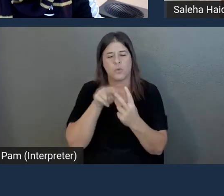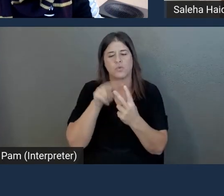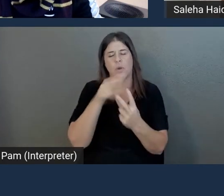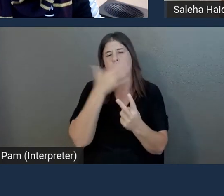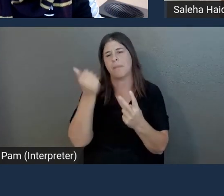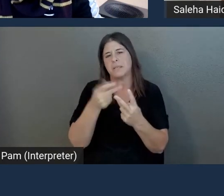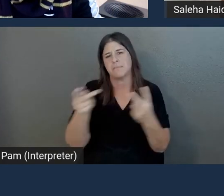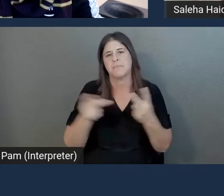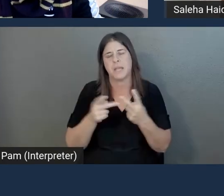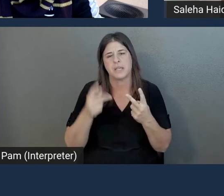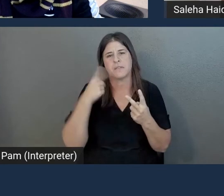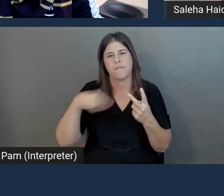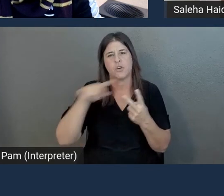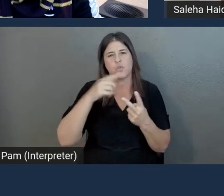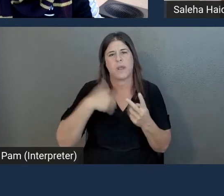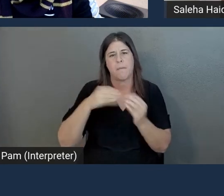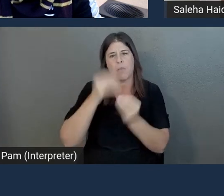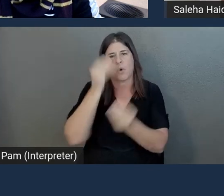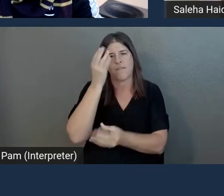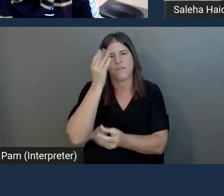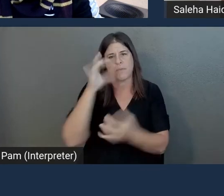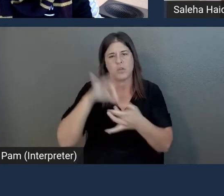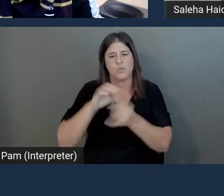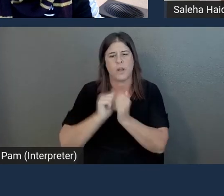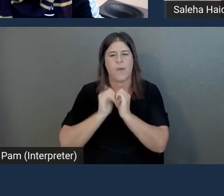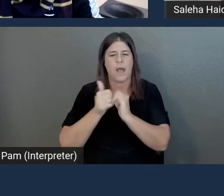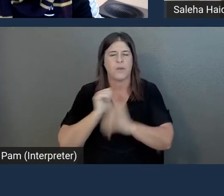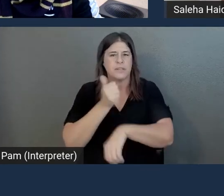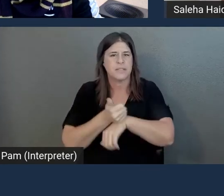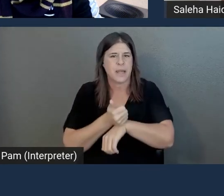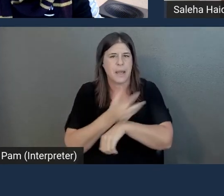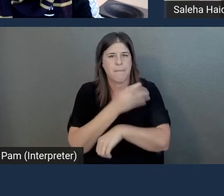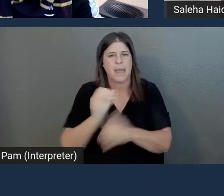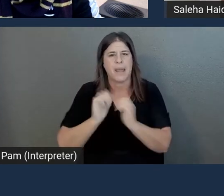and get more information around how to set up and how to use our service.